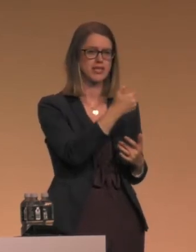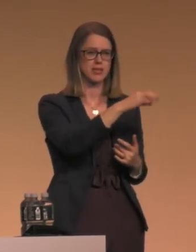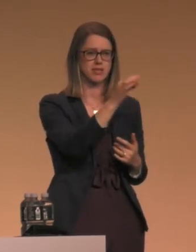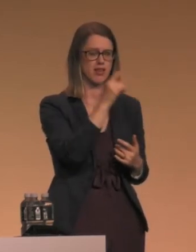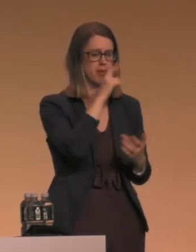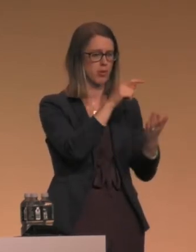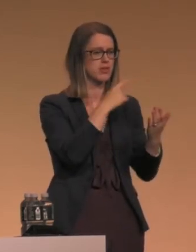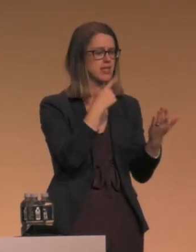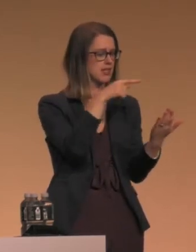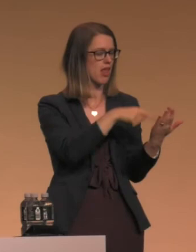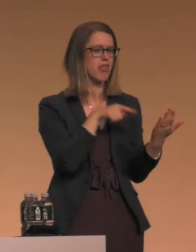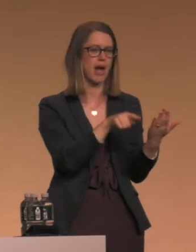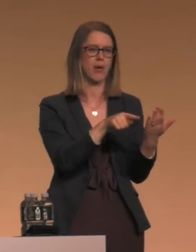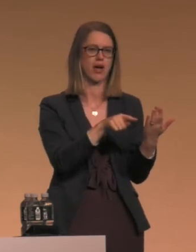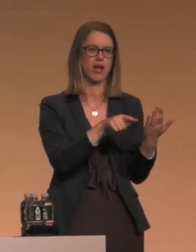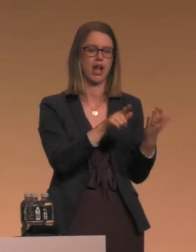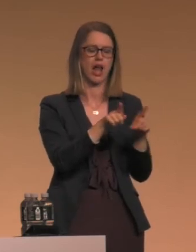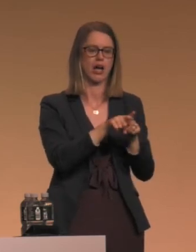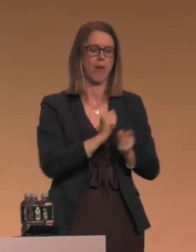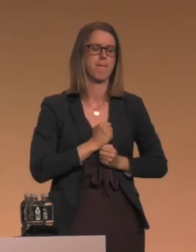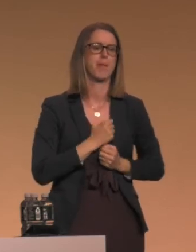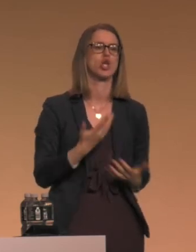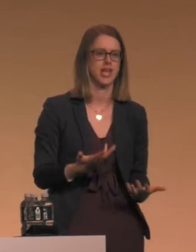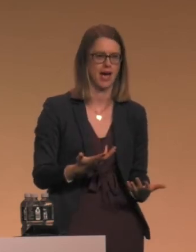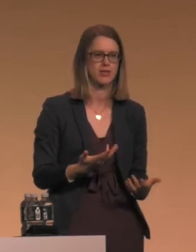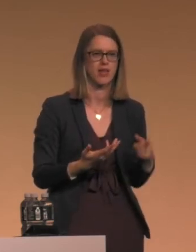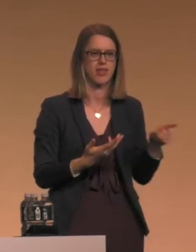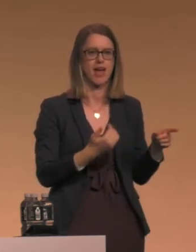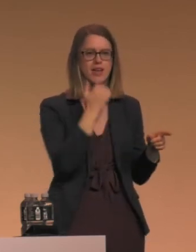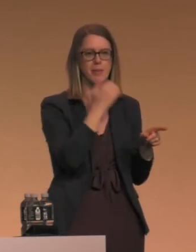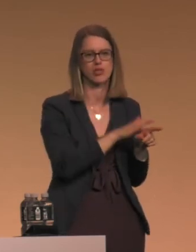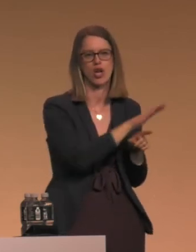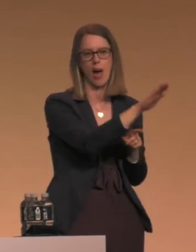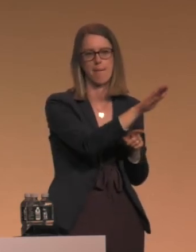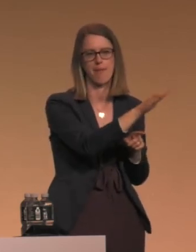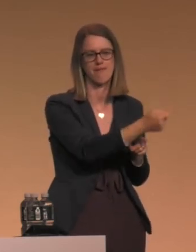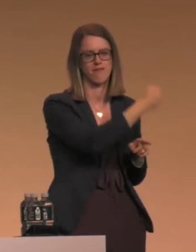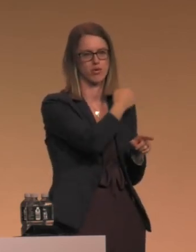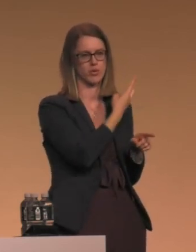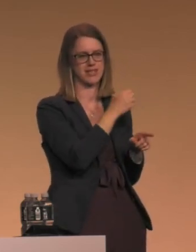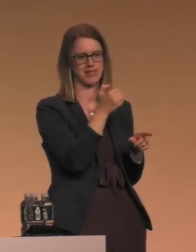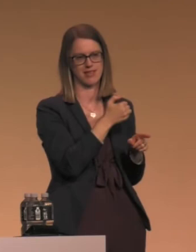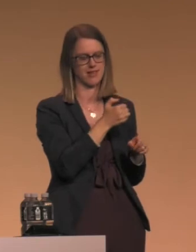rated themselves as being burnt out. This had increased from 22% in 2016.